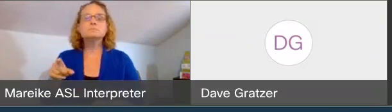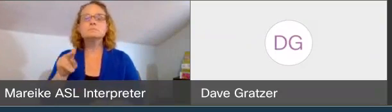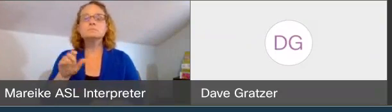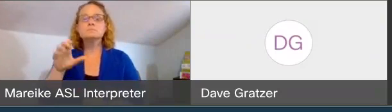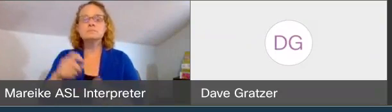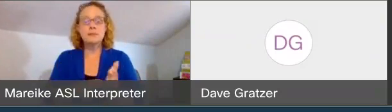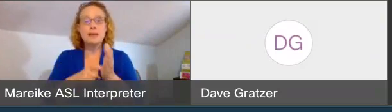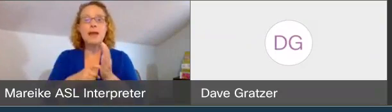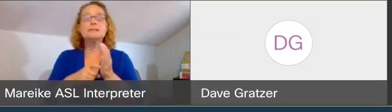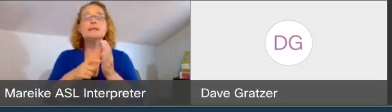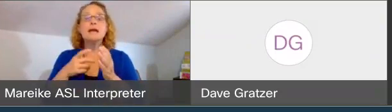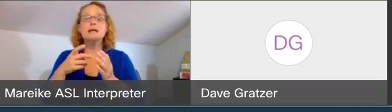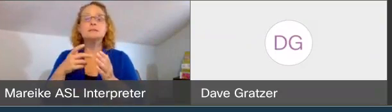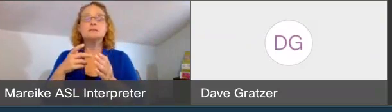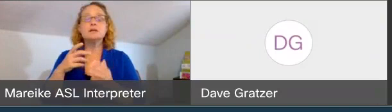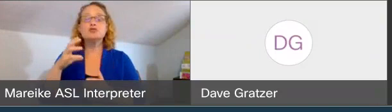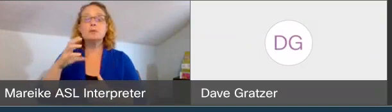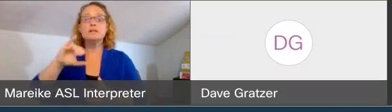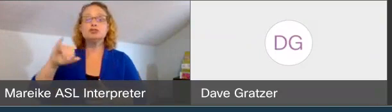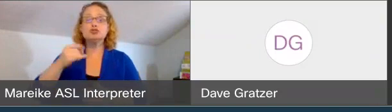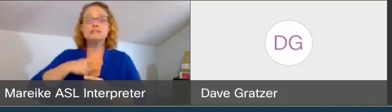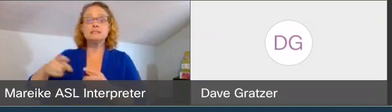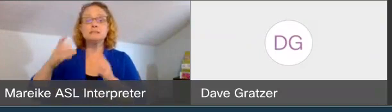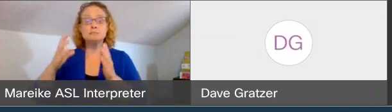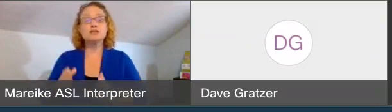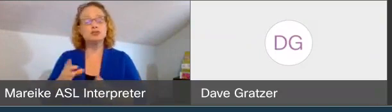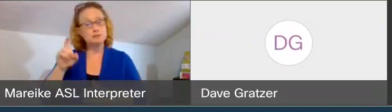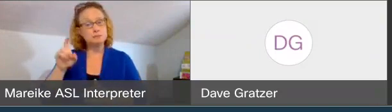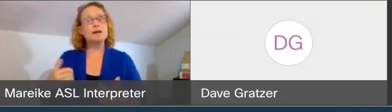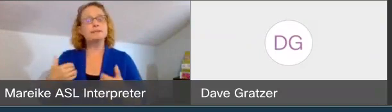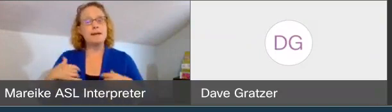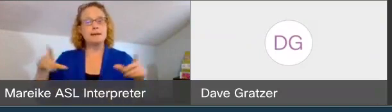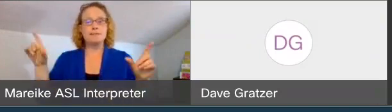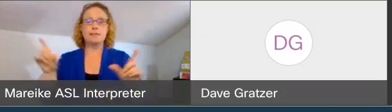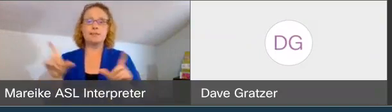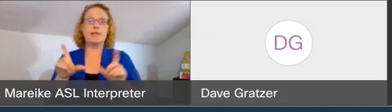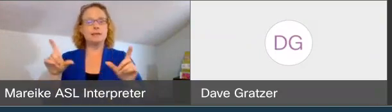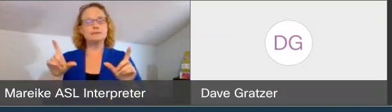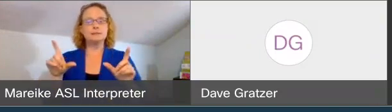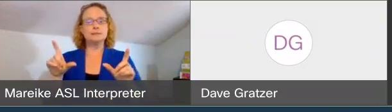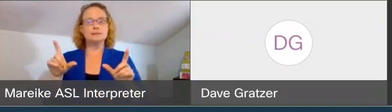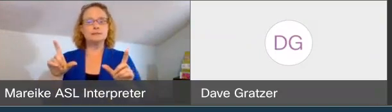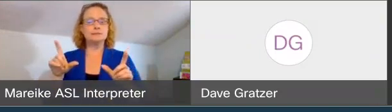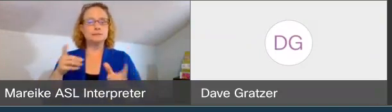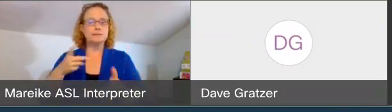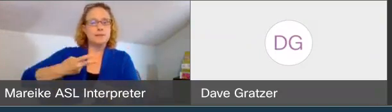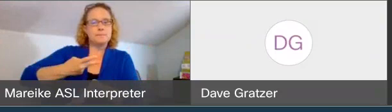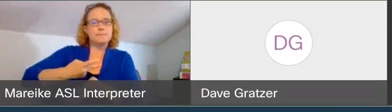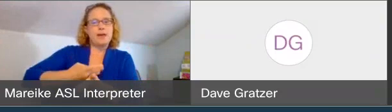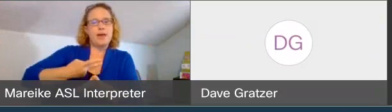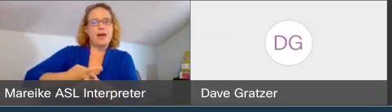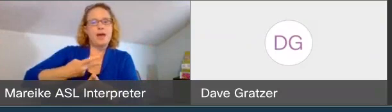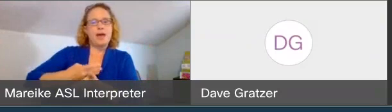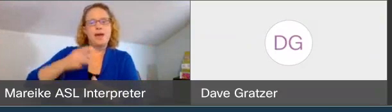that that discipline is licensed master's level clinician. So typically a social worker